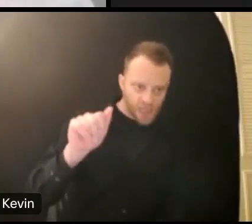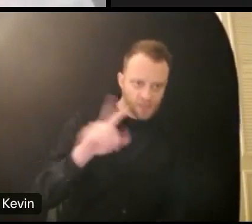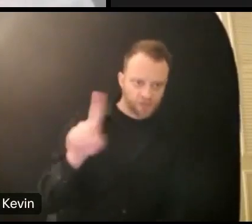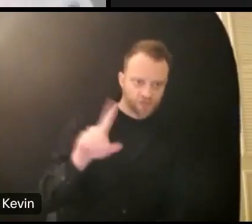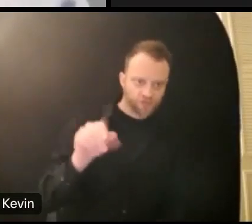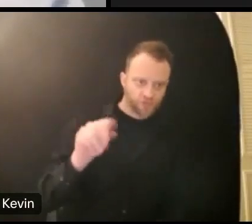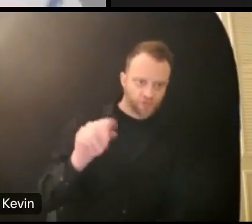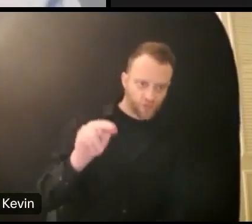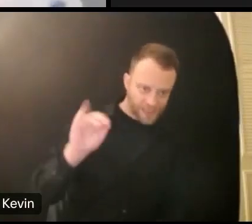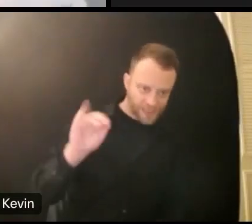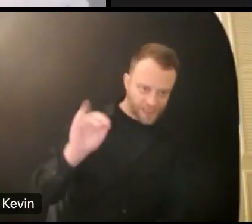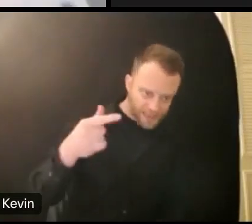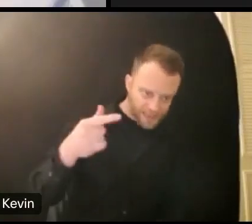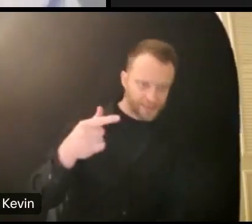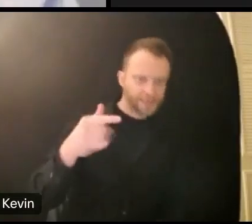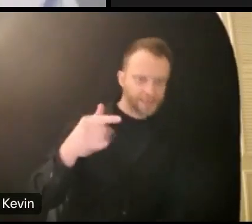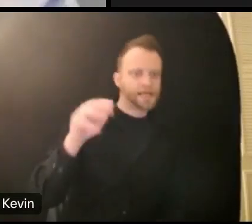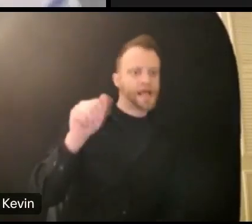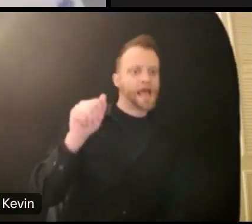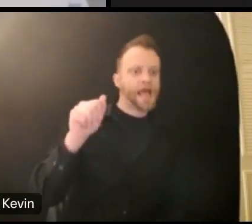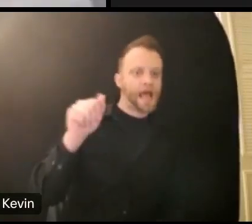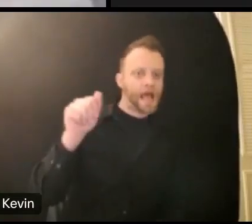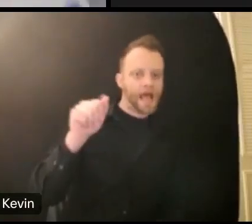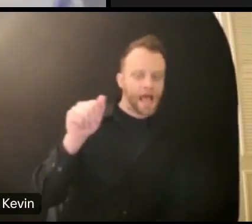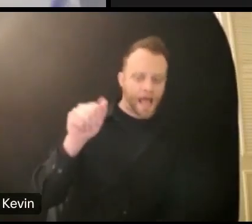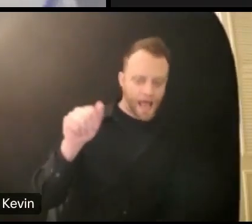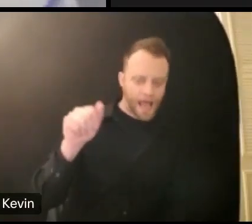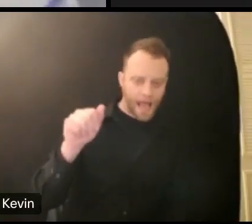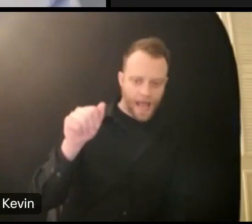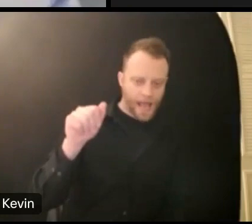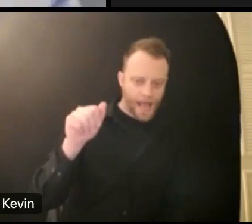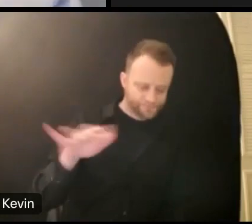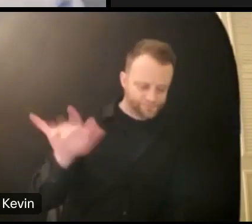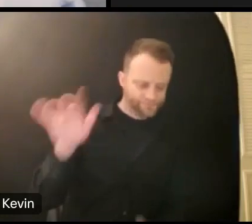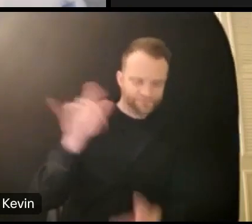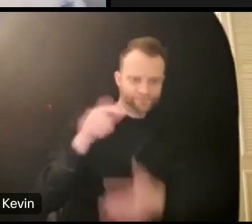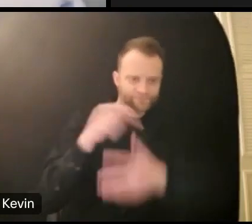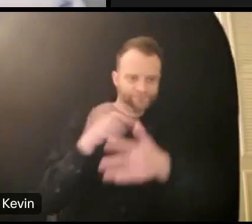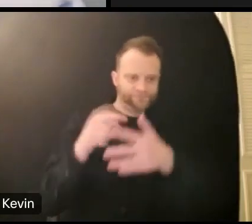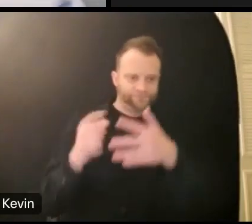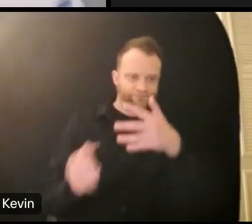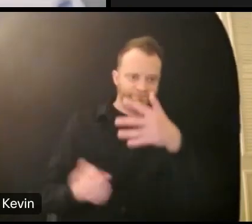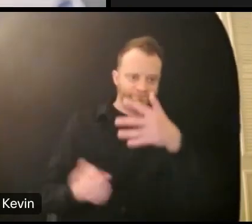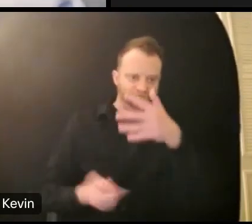we're doing ABRA training. These will all be coming up once you're sworn in. We'll be putting